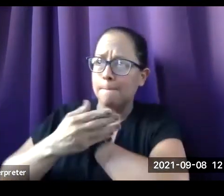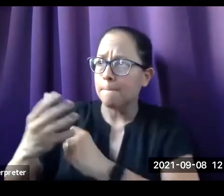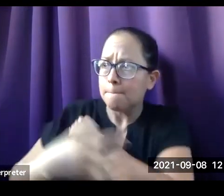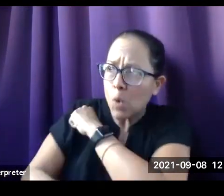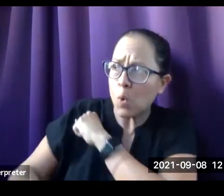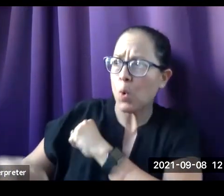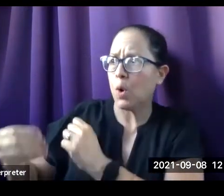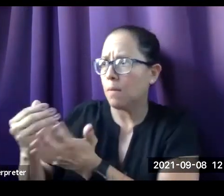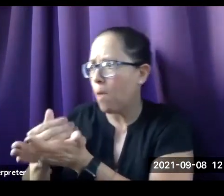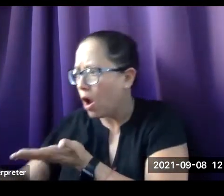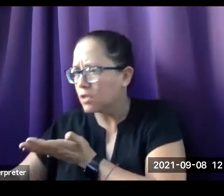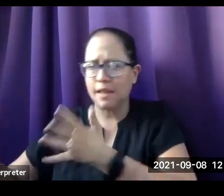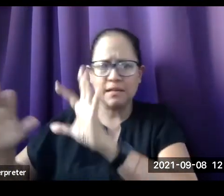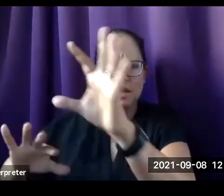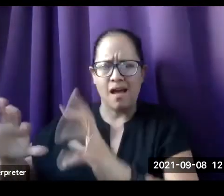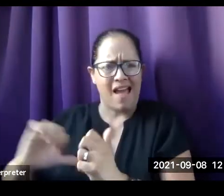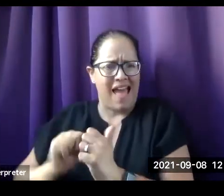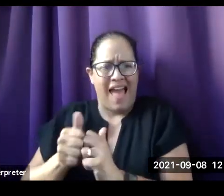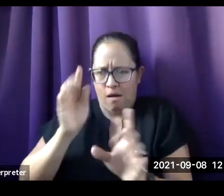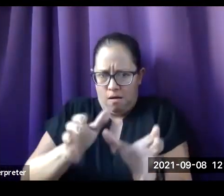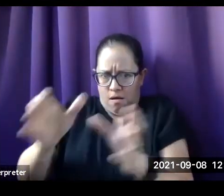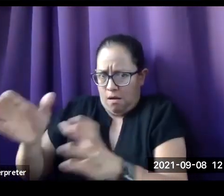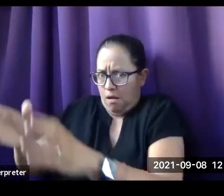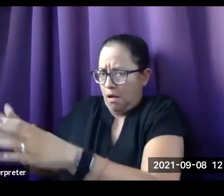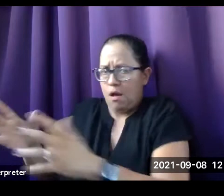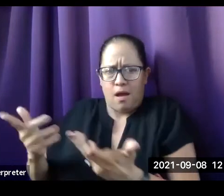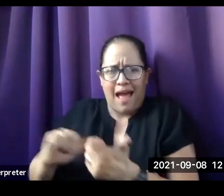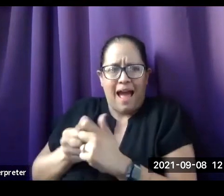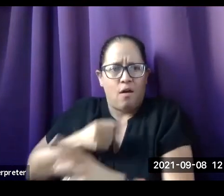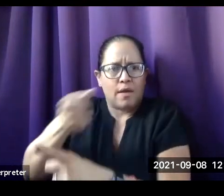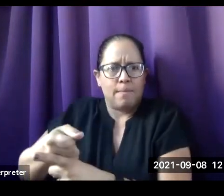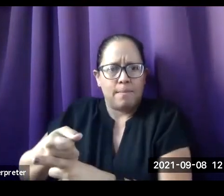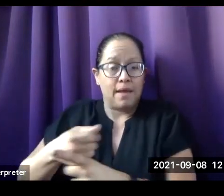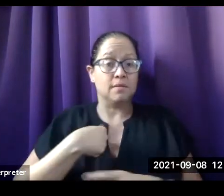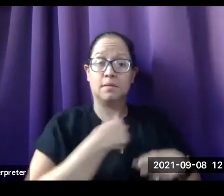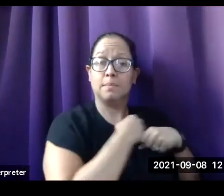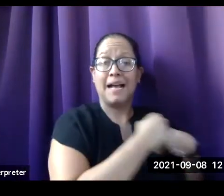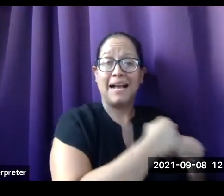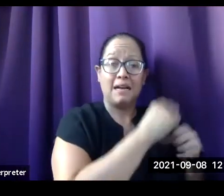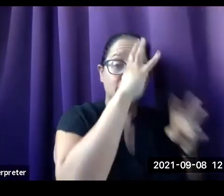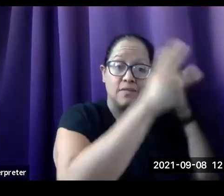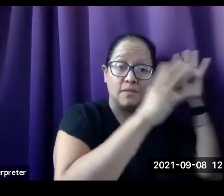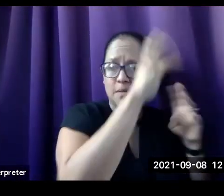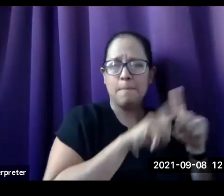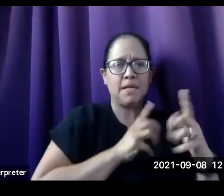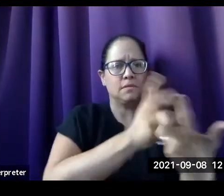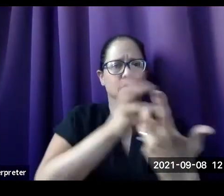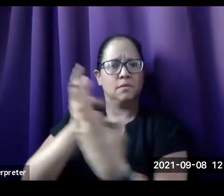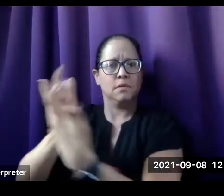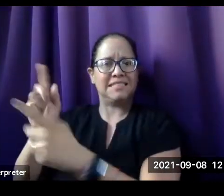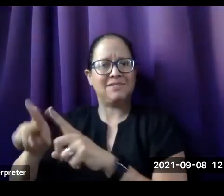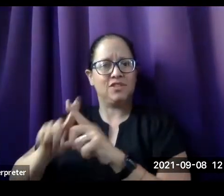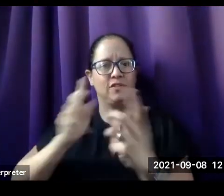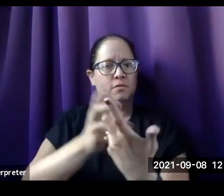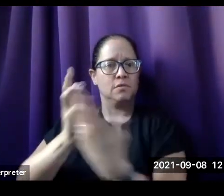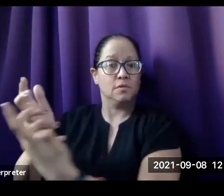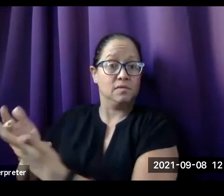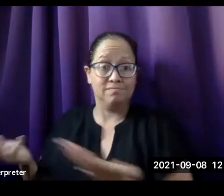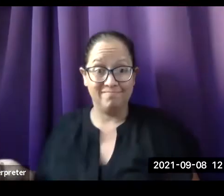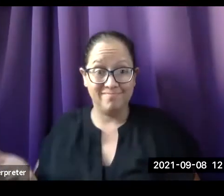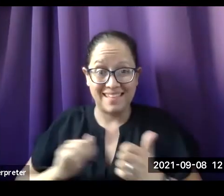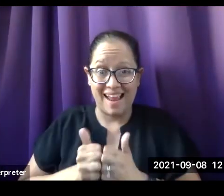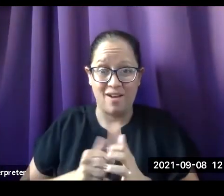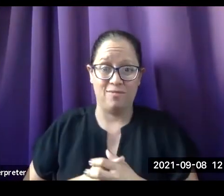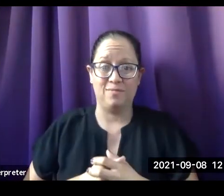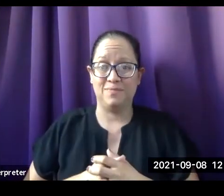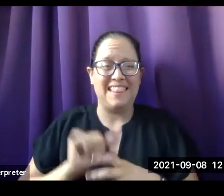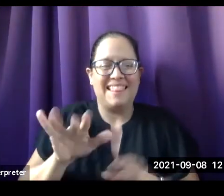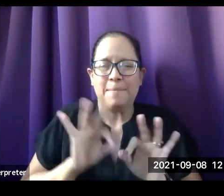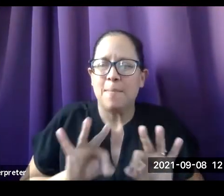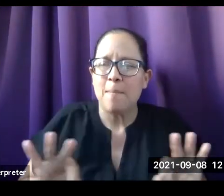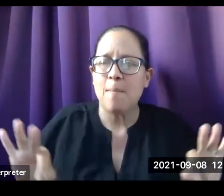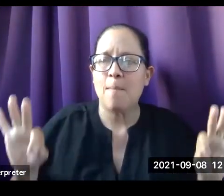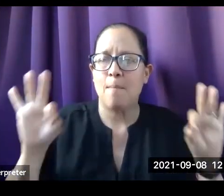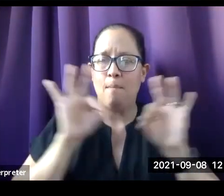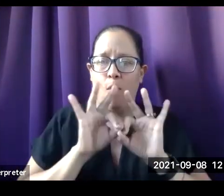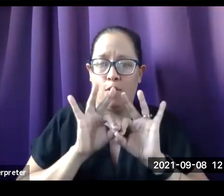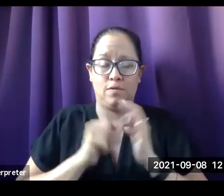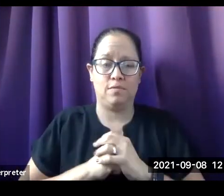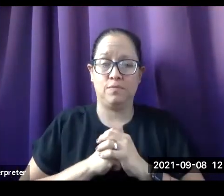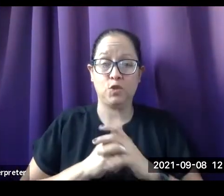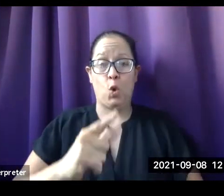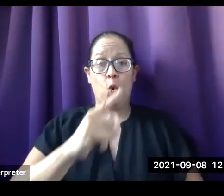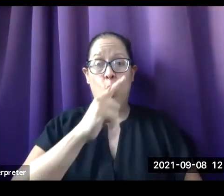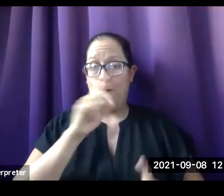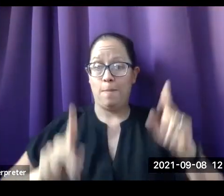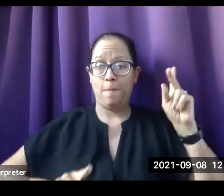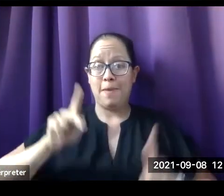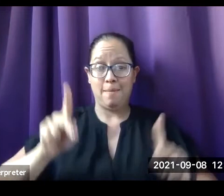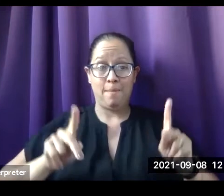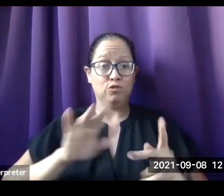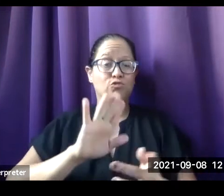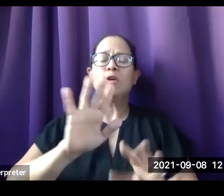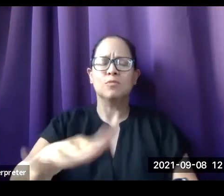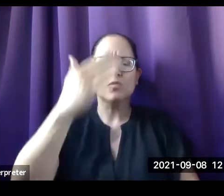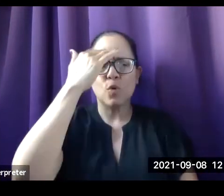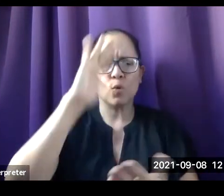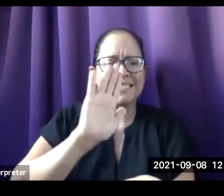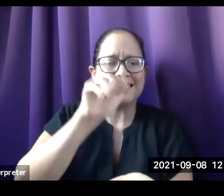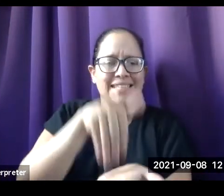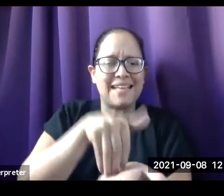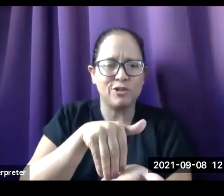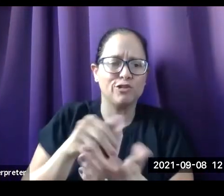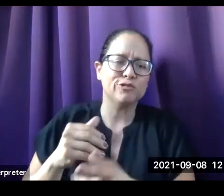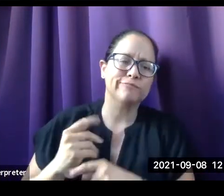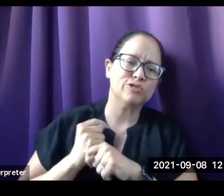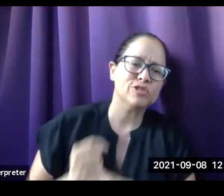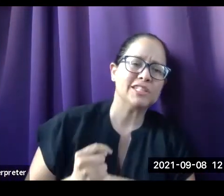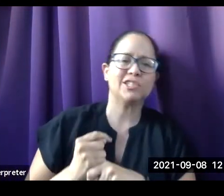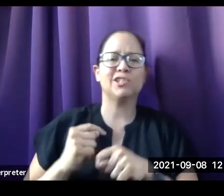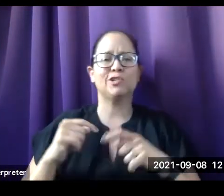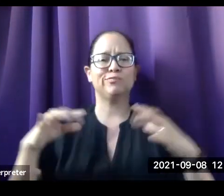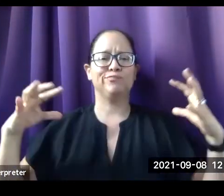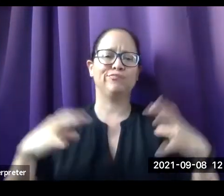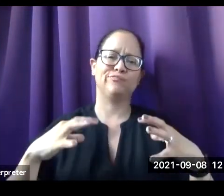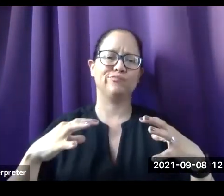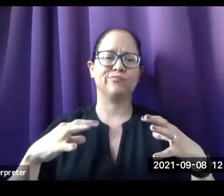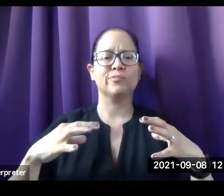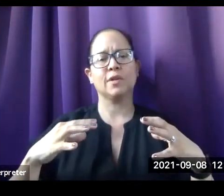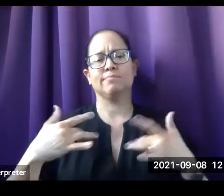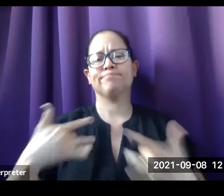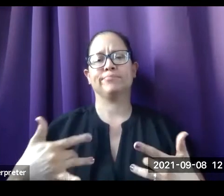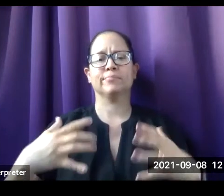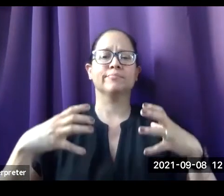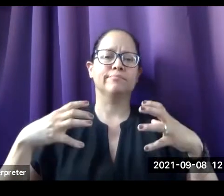of power of where people receive health or community partnership partners who are larger, like this society actors we met in public governments who all have a role to play, but are often unwilling to give up or share power with community based organizations